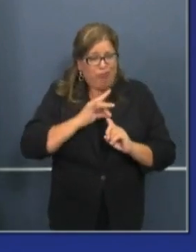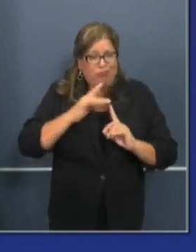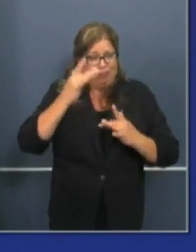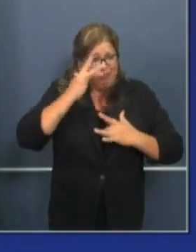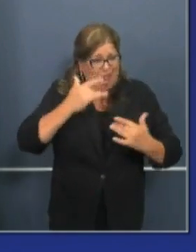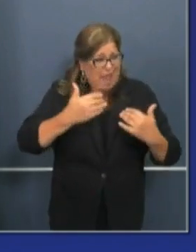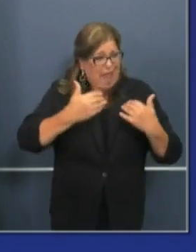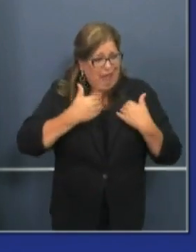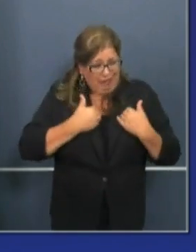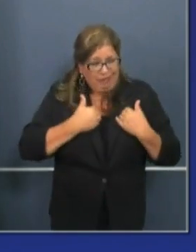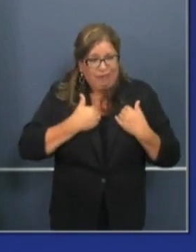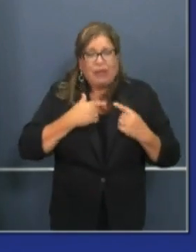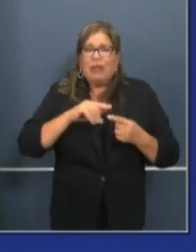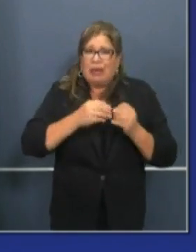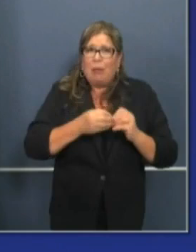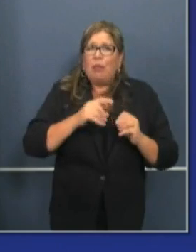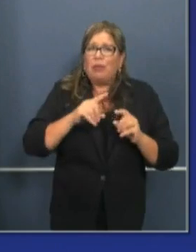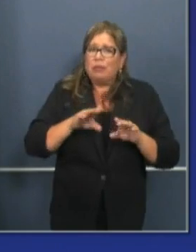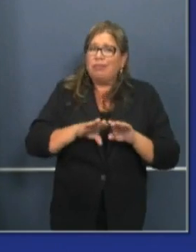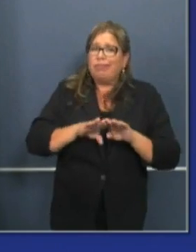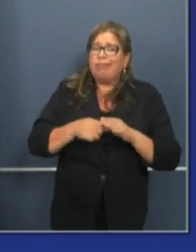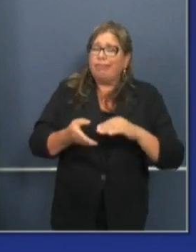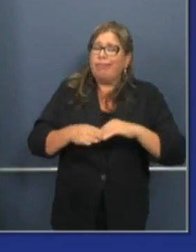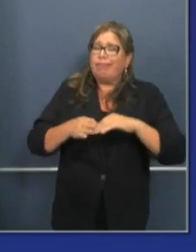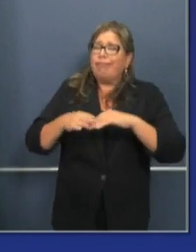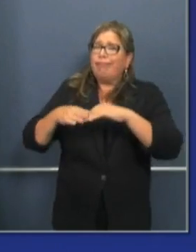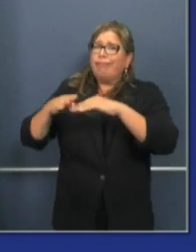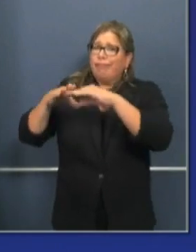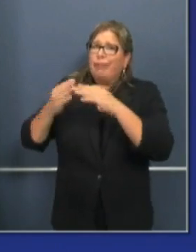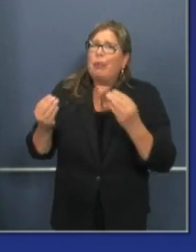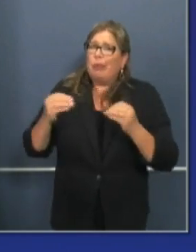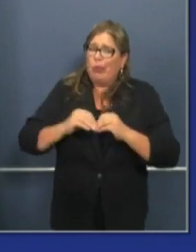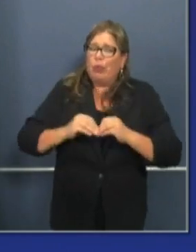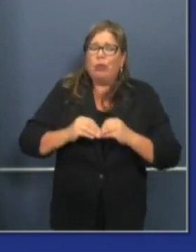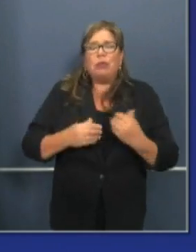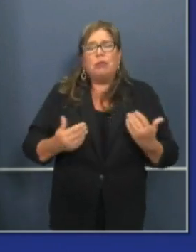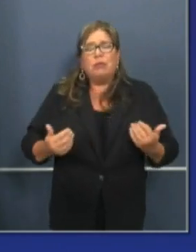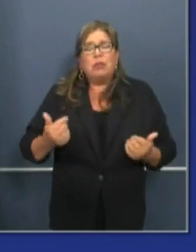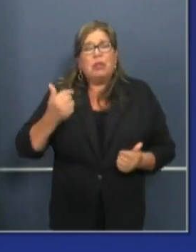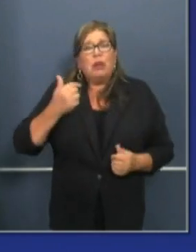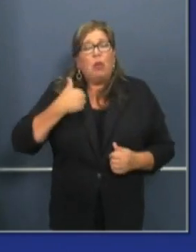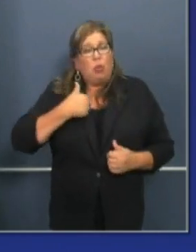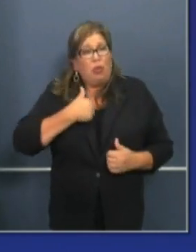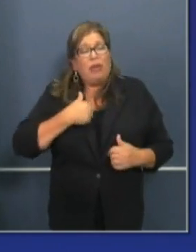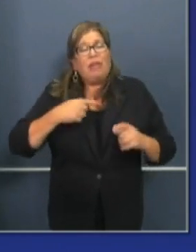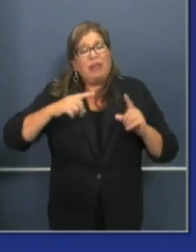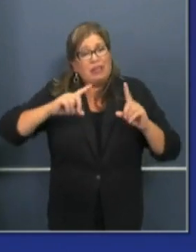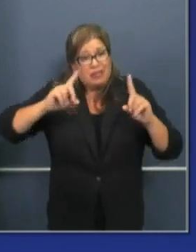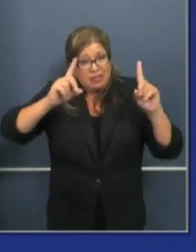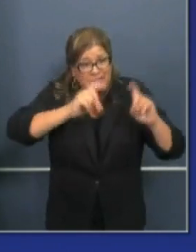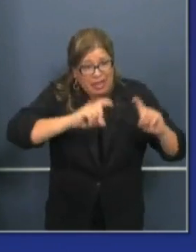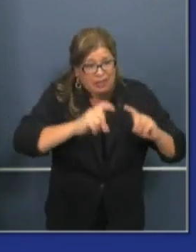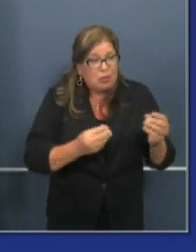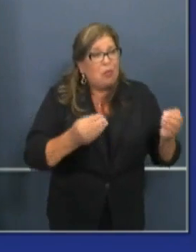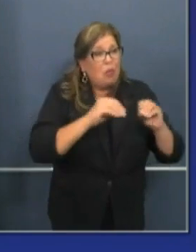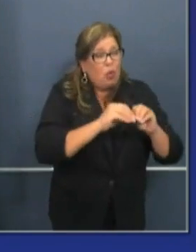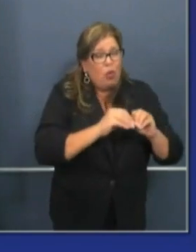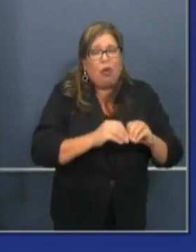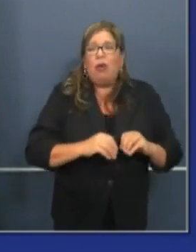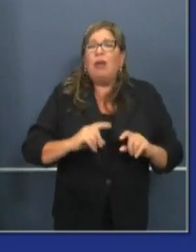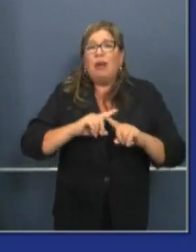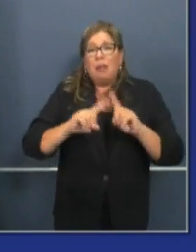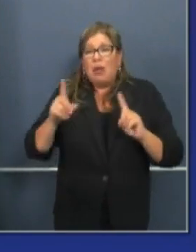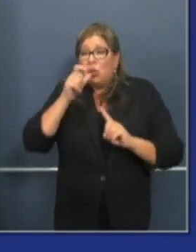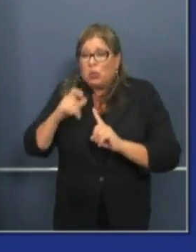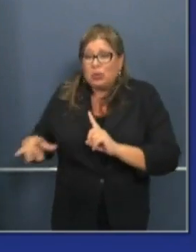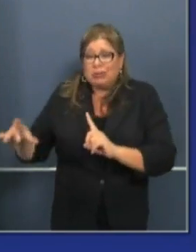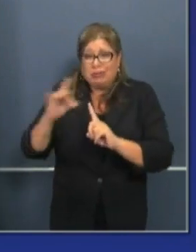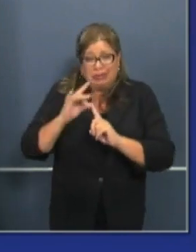RICK CASES ARE GOING UP IN THE STATE OF CALIFORNIA TOTAL NUMBER OF POSITIVE CASES RELATIVE TO TOTAL NUMBER OF PEOPLE TEST.